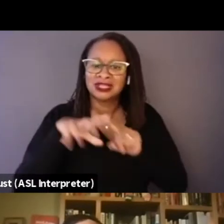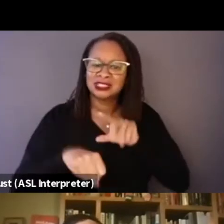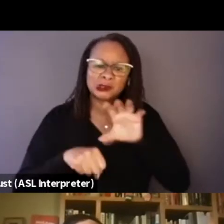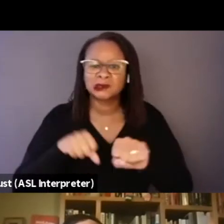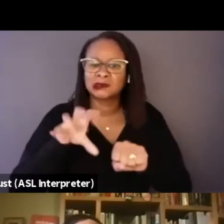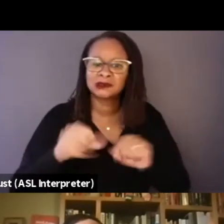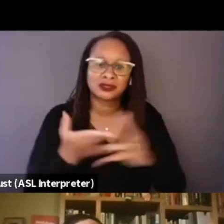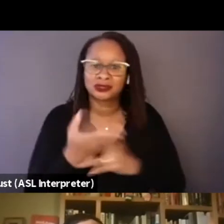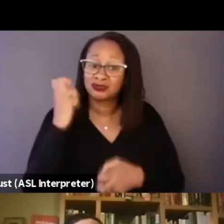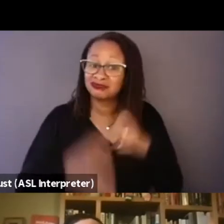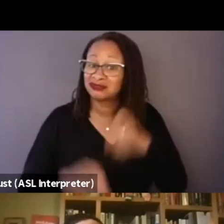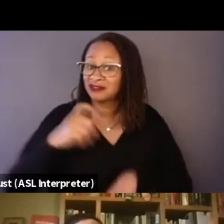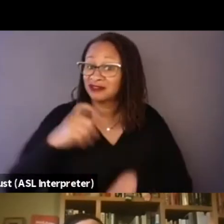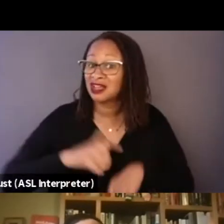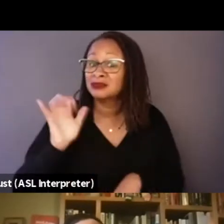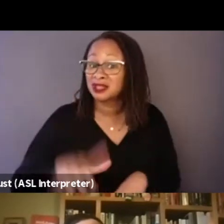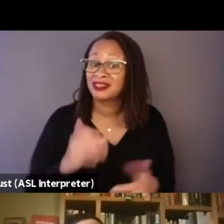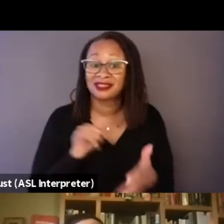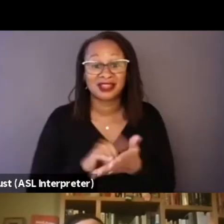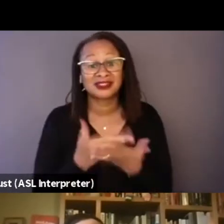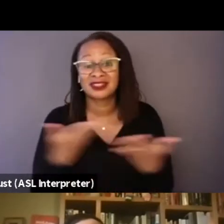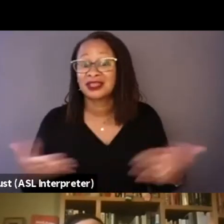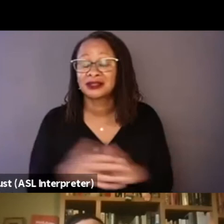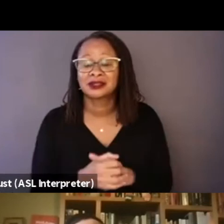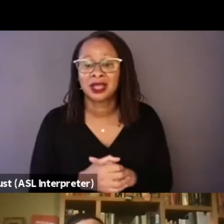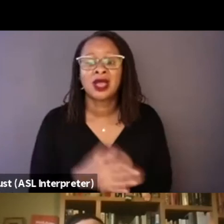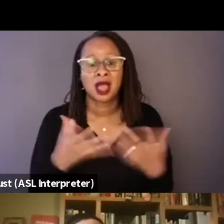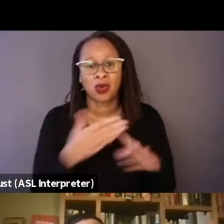And so that's the thing that I wanted to share with the world.